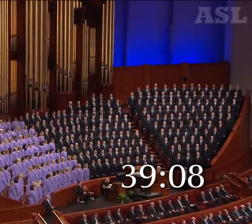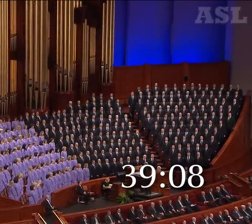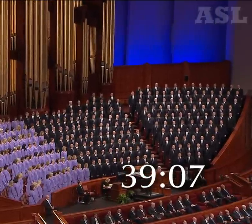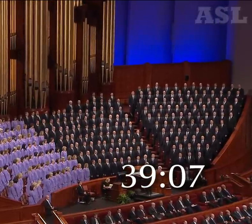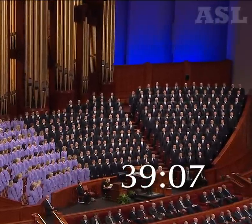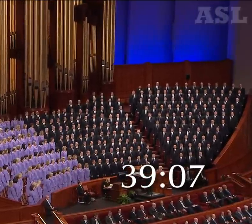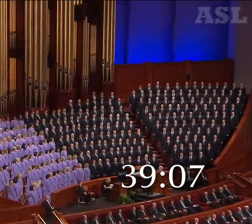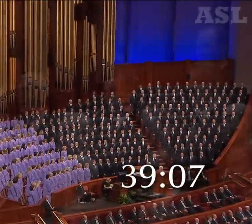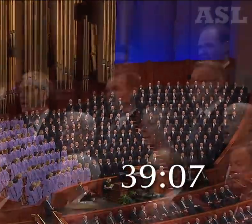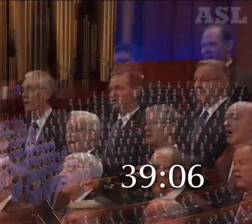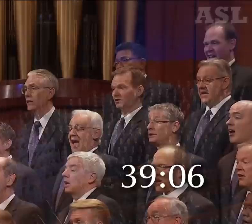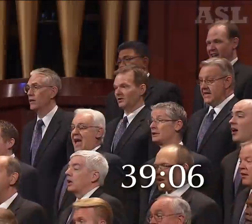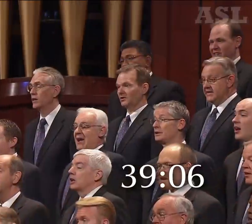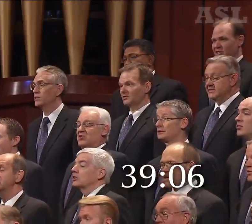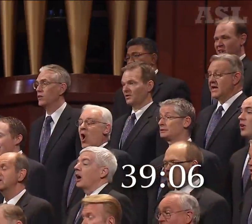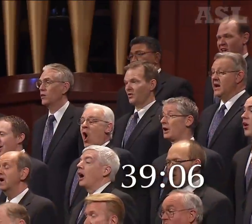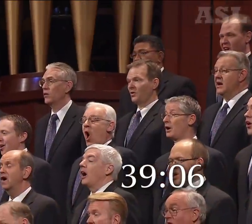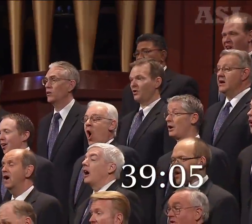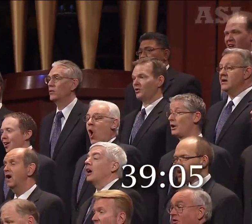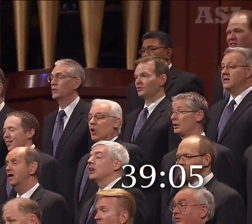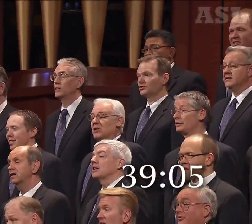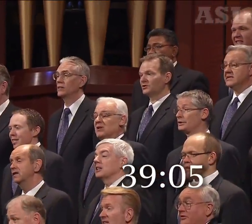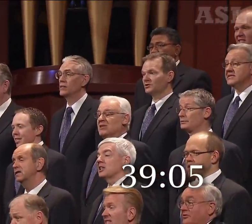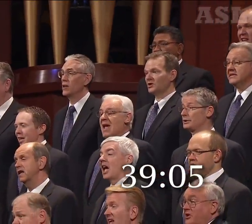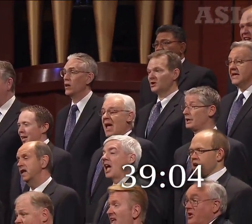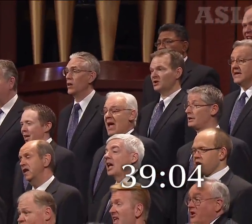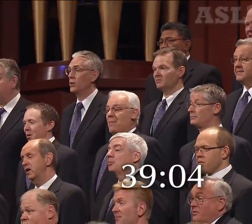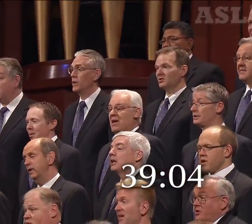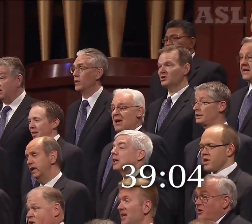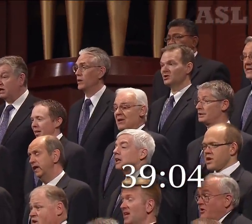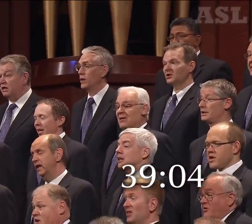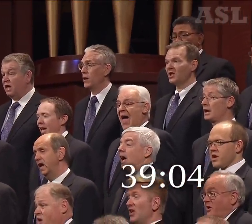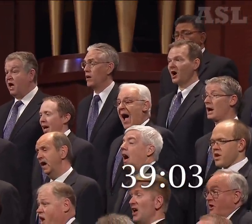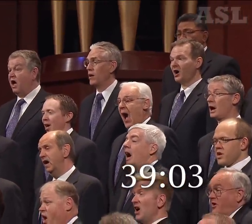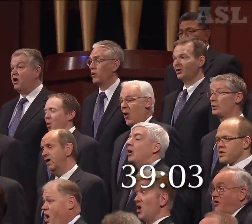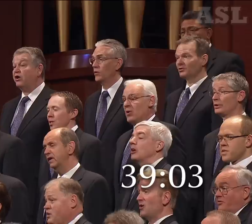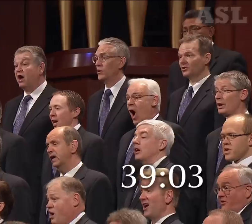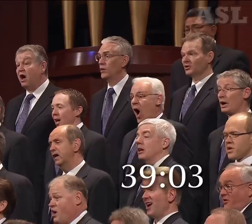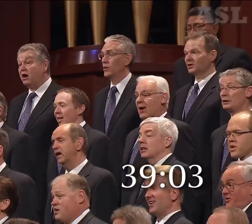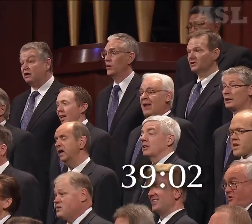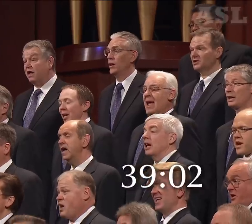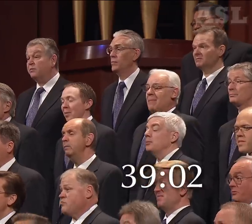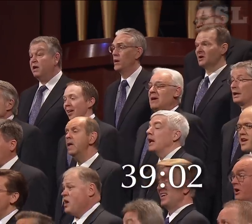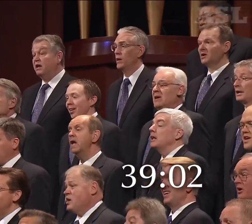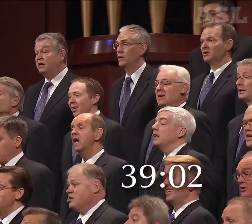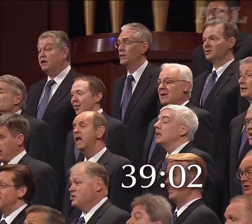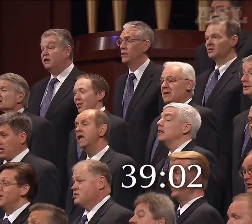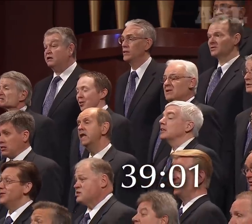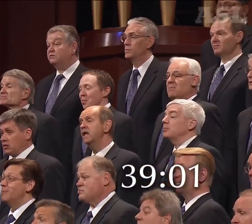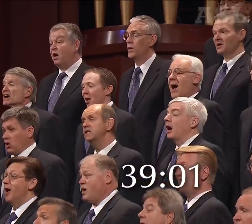THIS IS THE ENGLISH CLOSED CAPTION CHANNEL OF THE CHURCH OF JESUS CHRIST OF LATTER-DAY SAINTS.